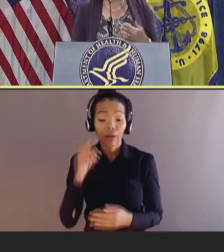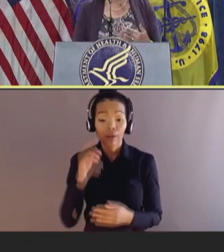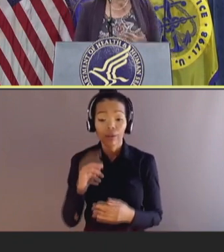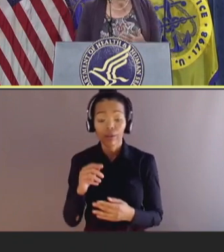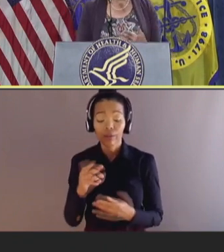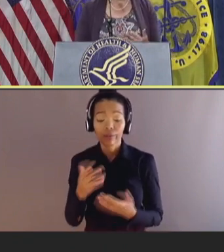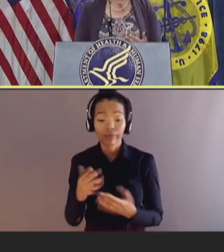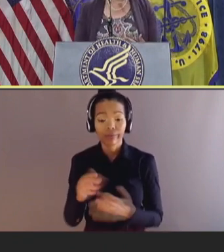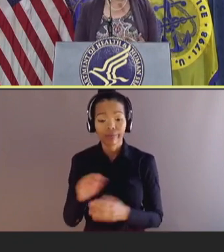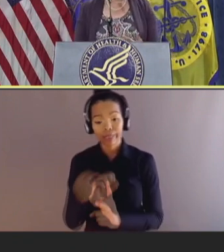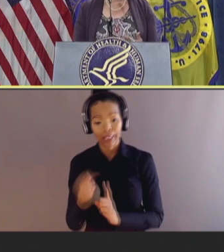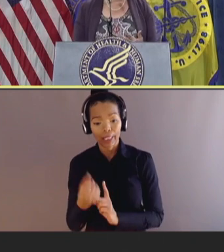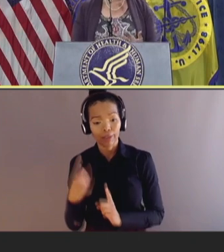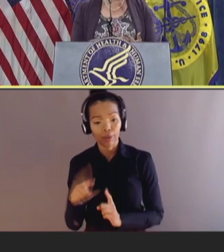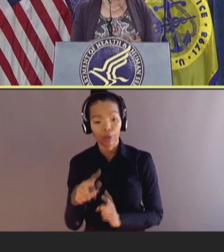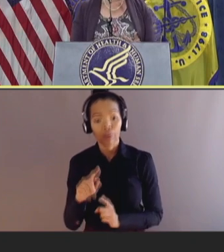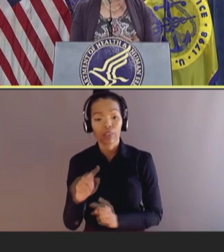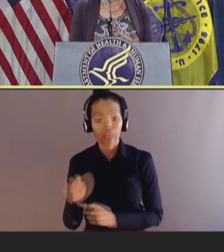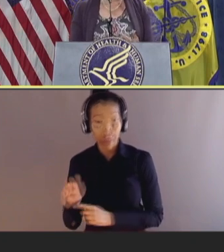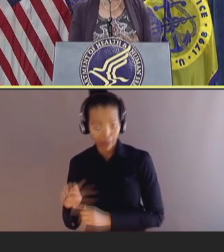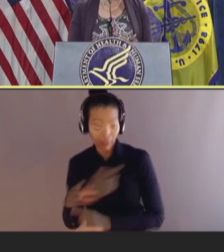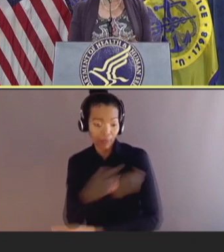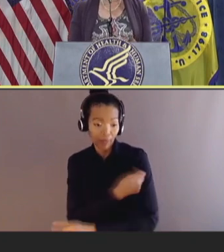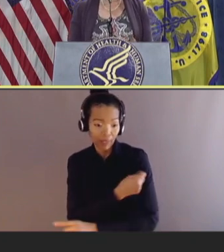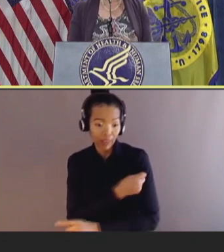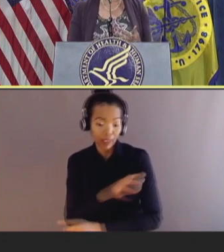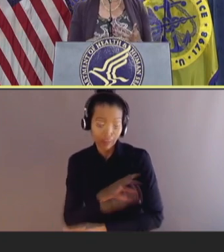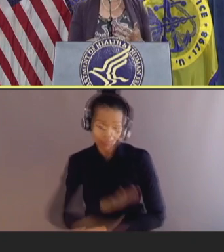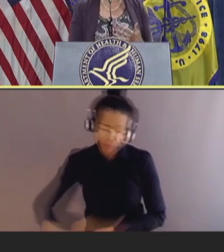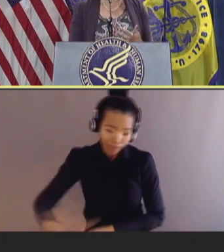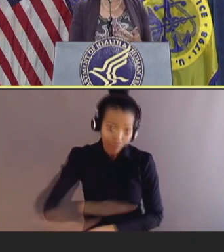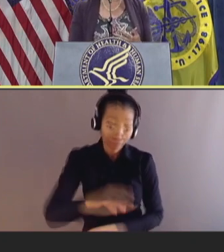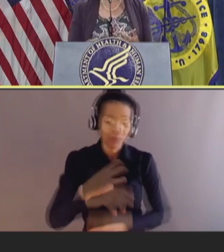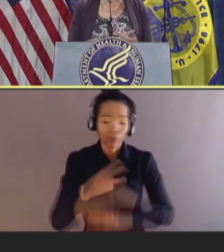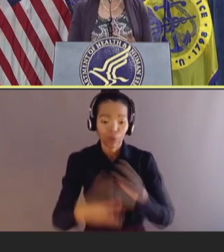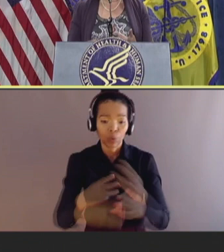what this does is it provides somewhat of a framework of where some of the gaps and